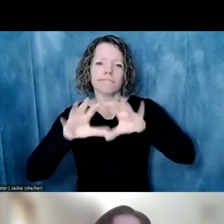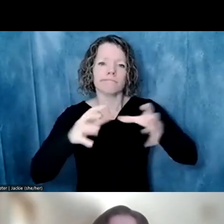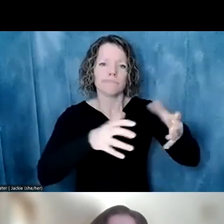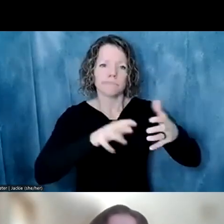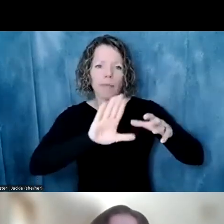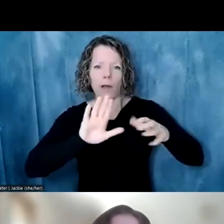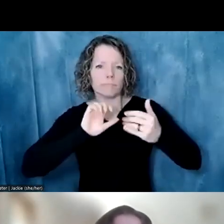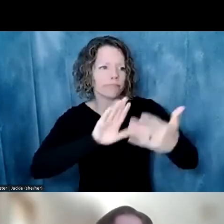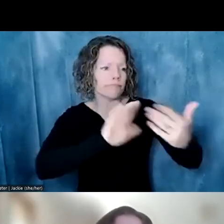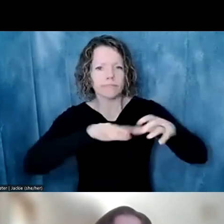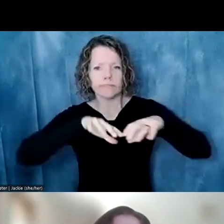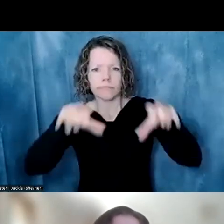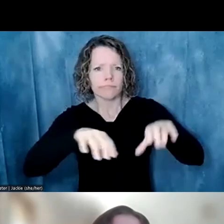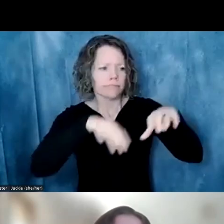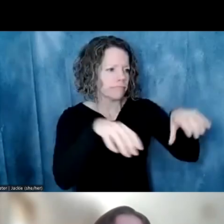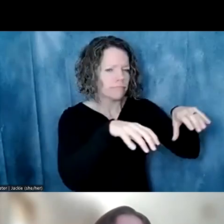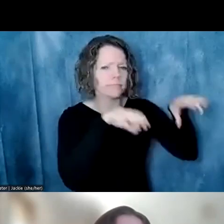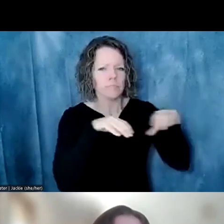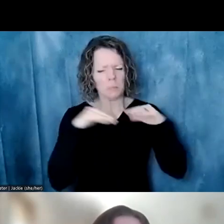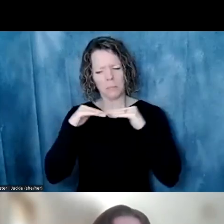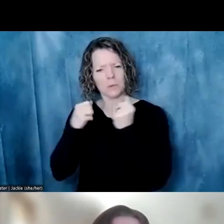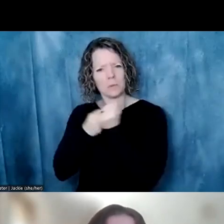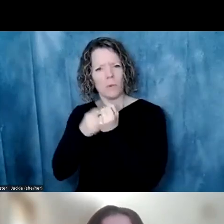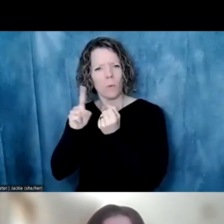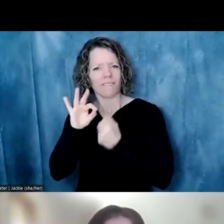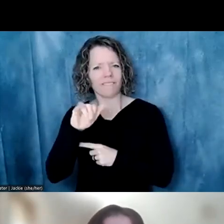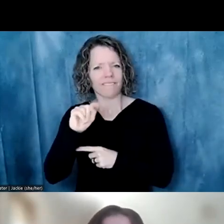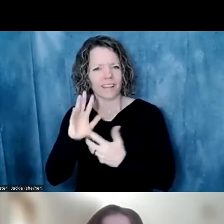approach the question of what are some of the similarities and what are some of the differences